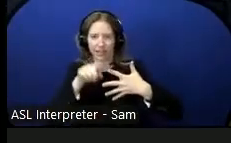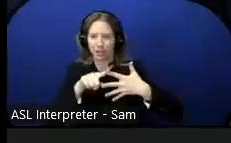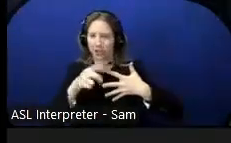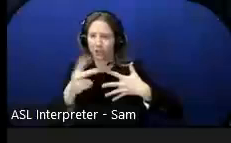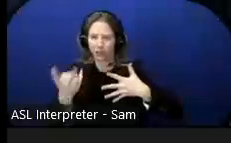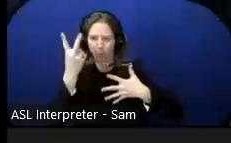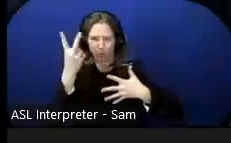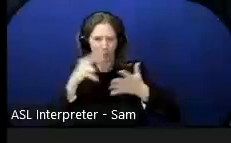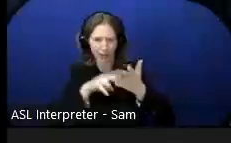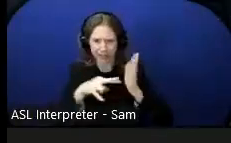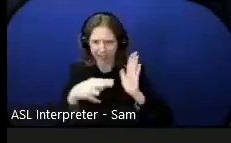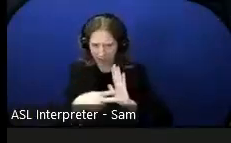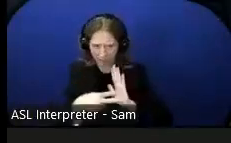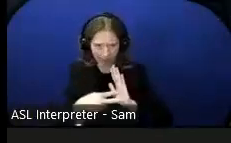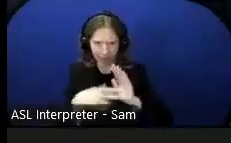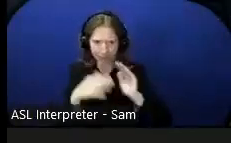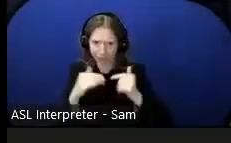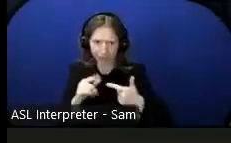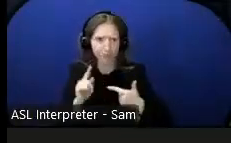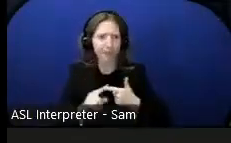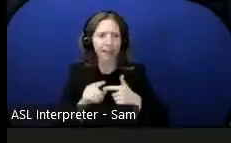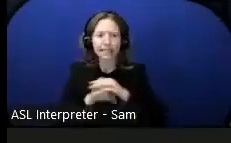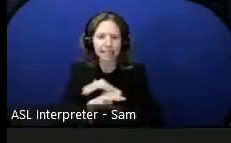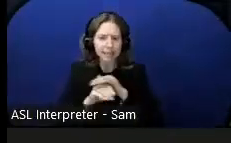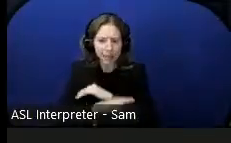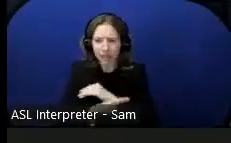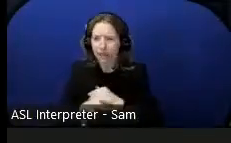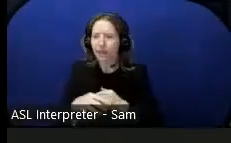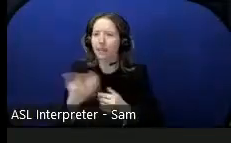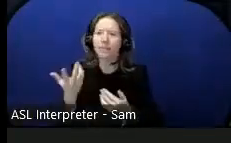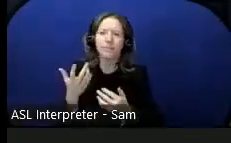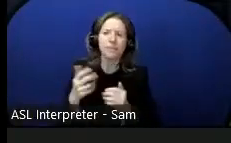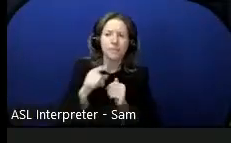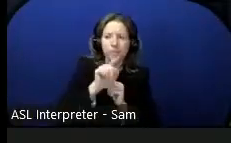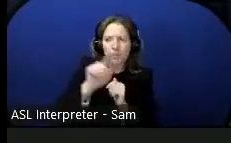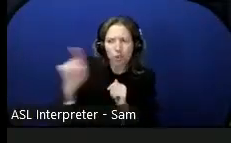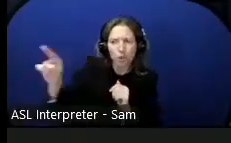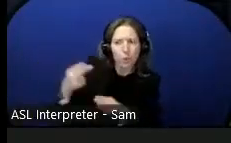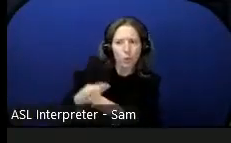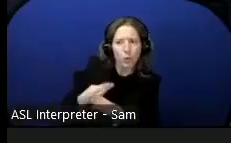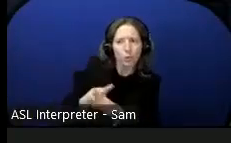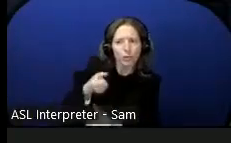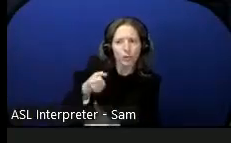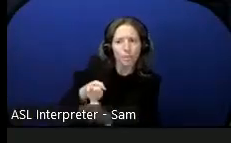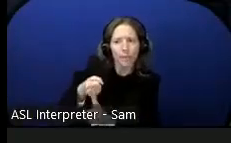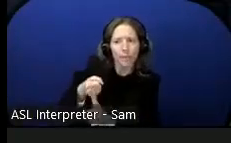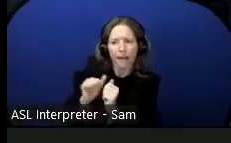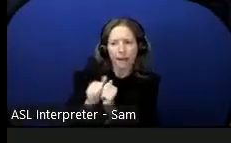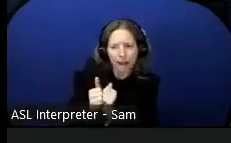the web content accessibility guidelines. We're going to talk a little bit about what you're going to want to fix first